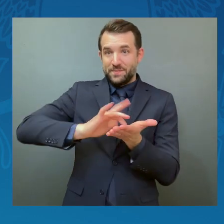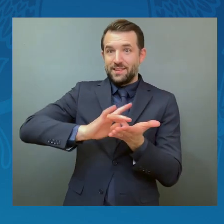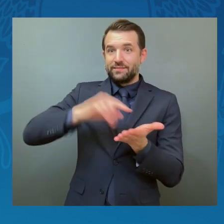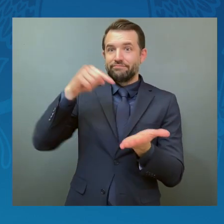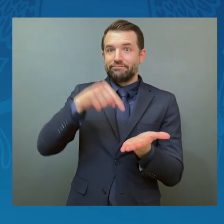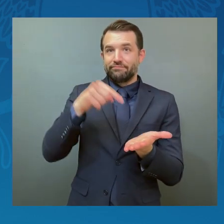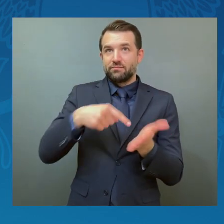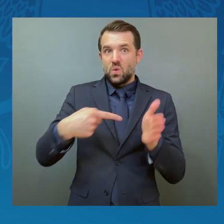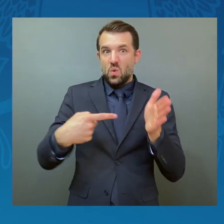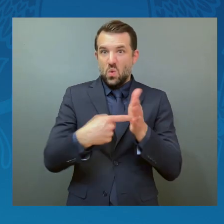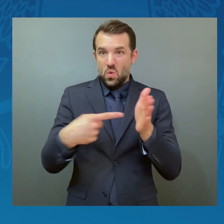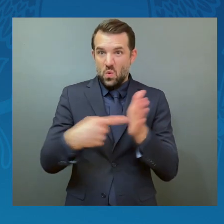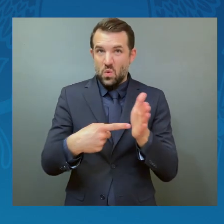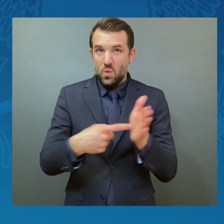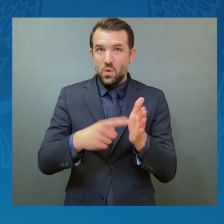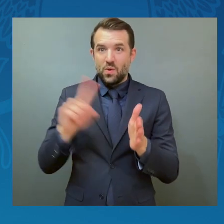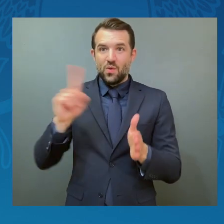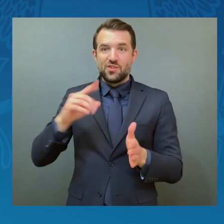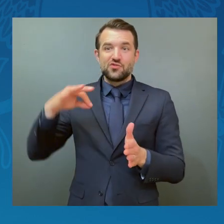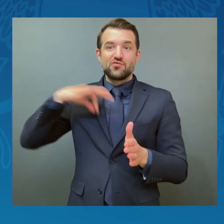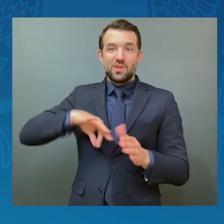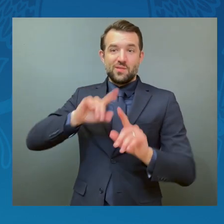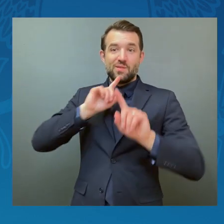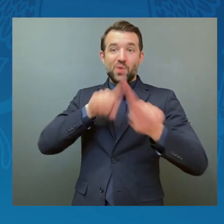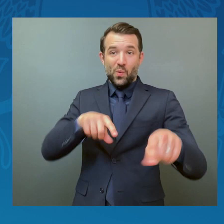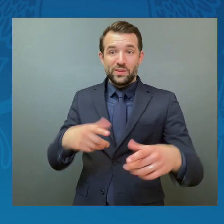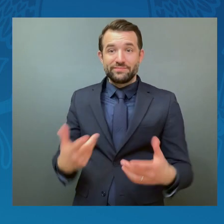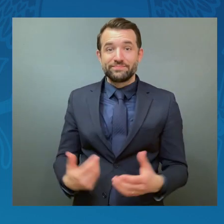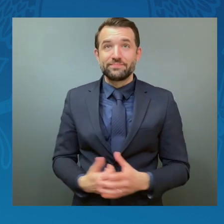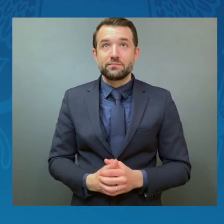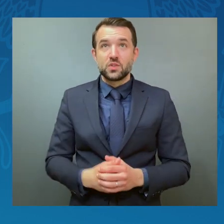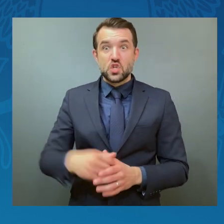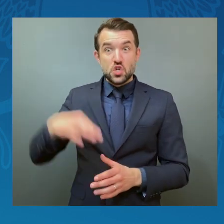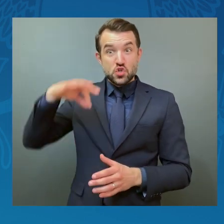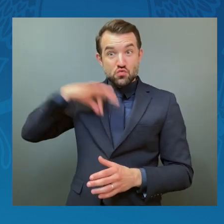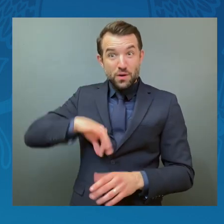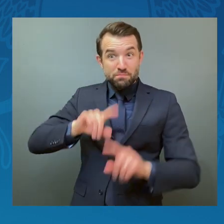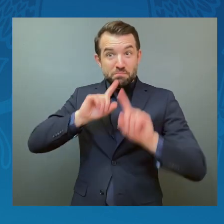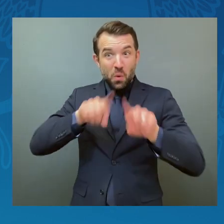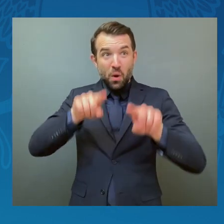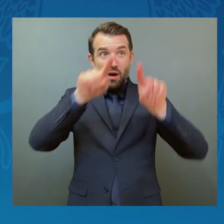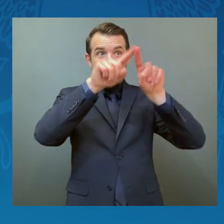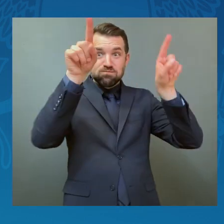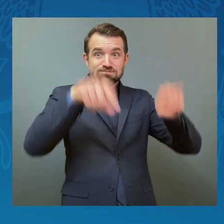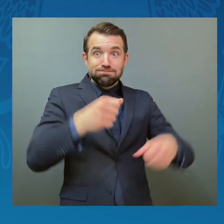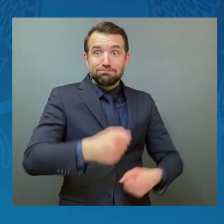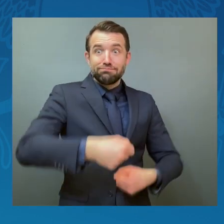Our credit reports are not supposed to be a place for rumors and innuendo.